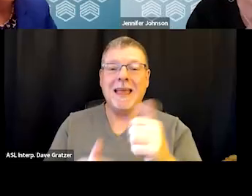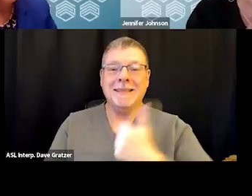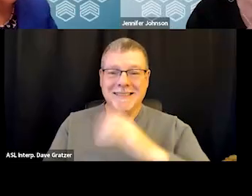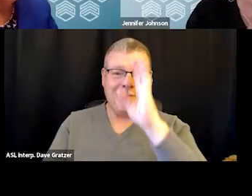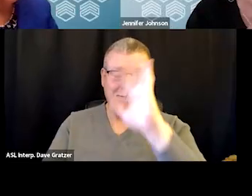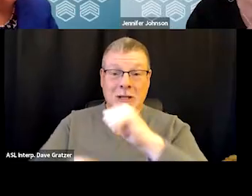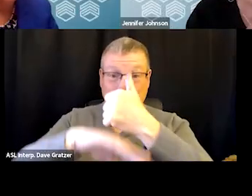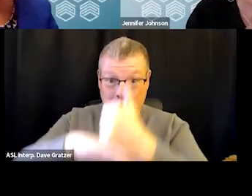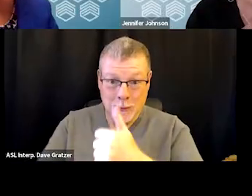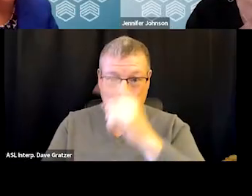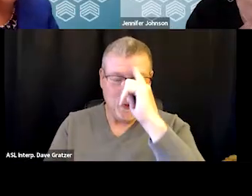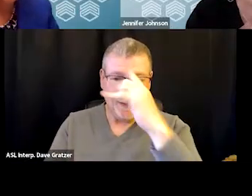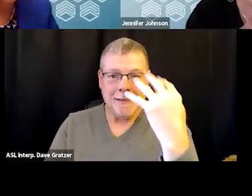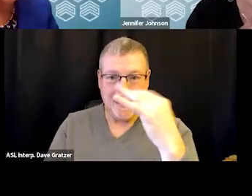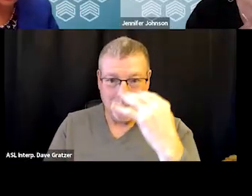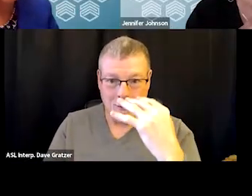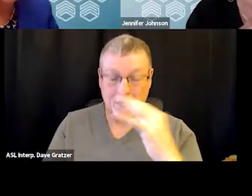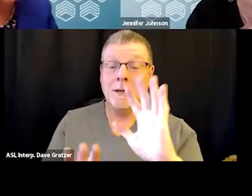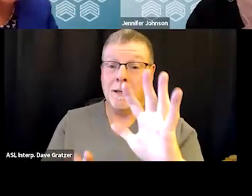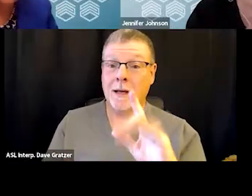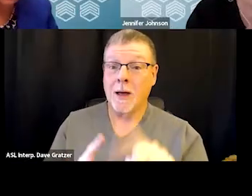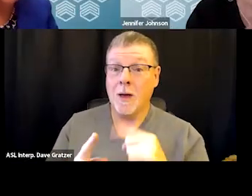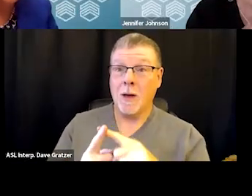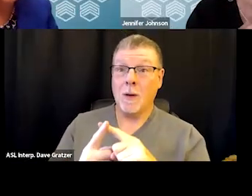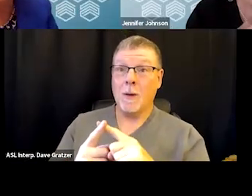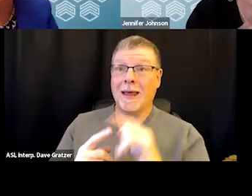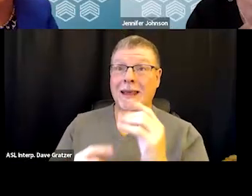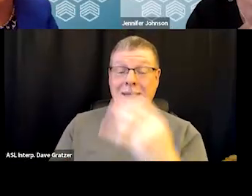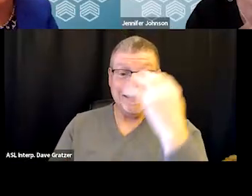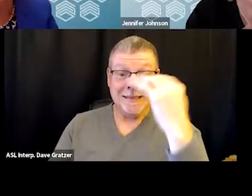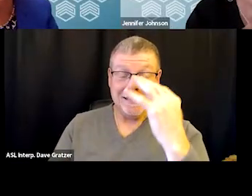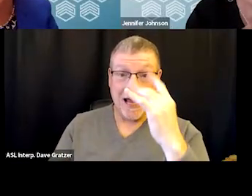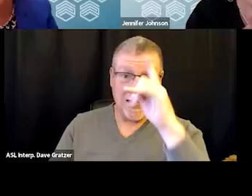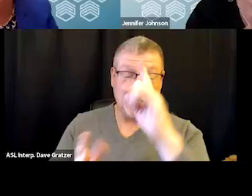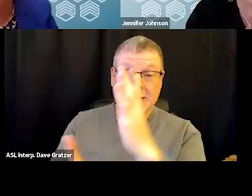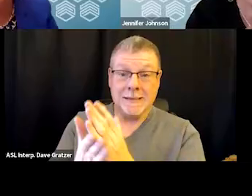Um, sometimes when the drug use stops, the psychotic symptoms stop as well,